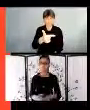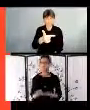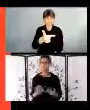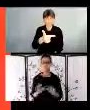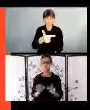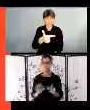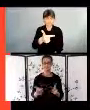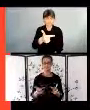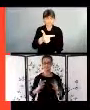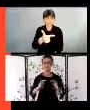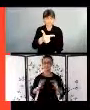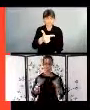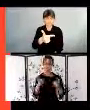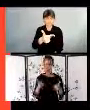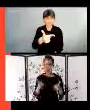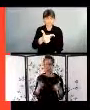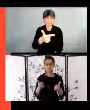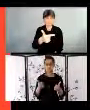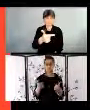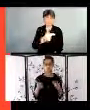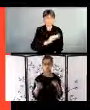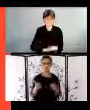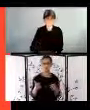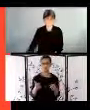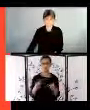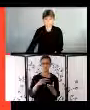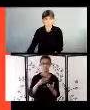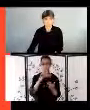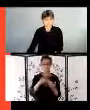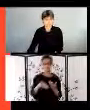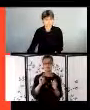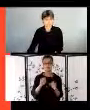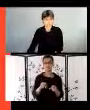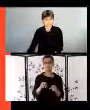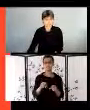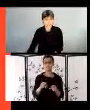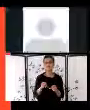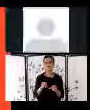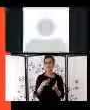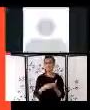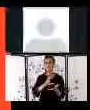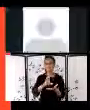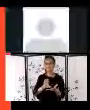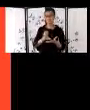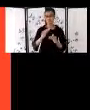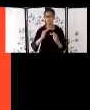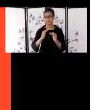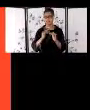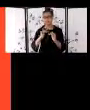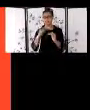In this program we will be able to fund a minimum, if I did my math right, of 55 to